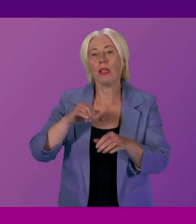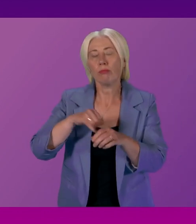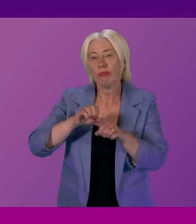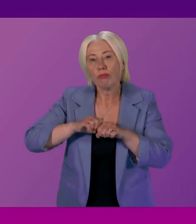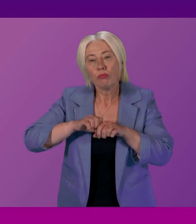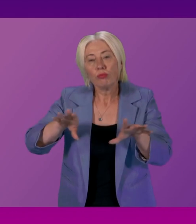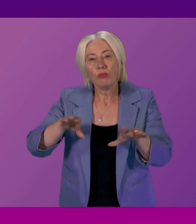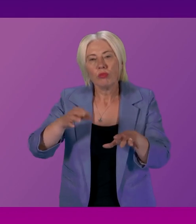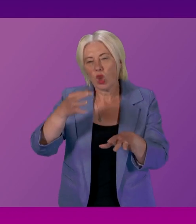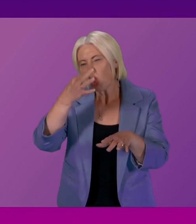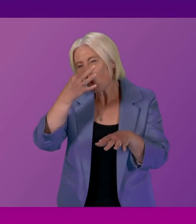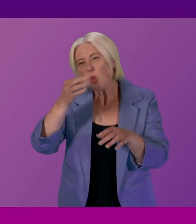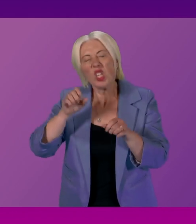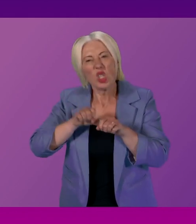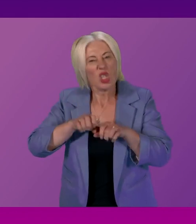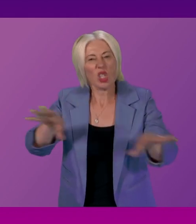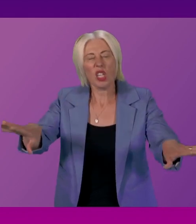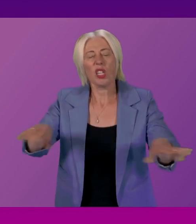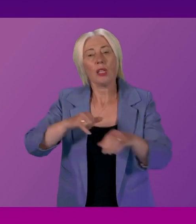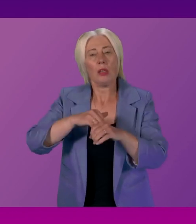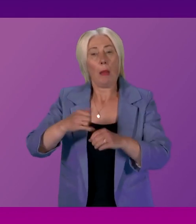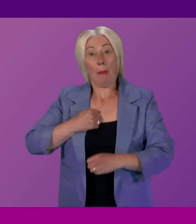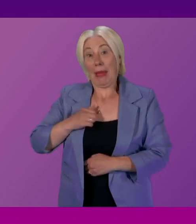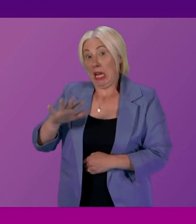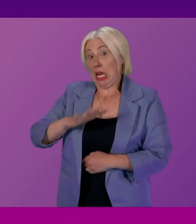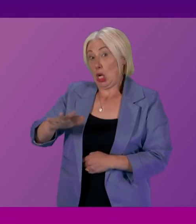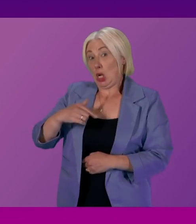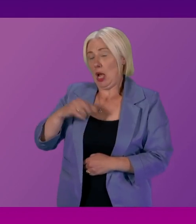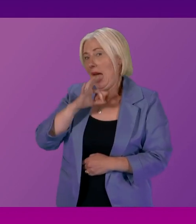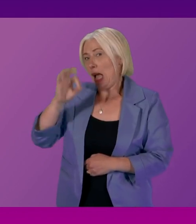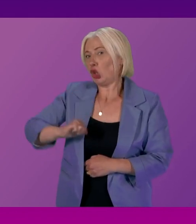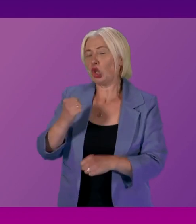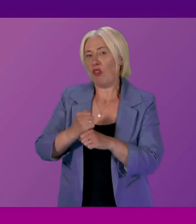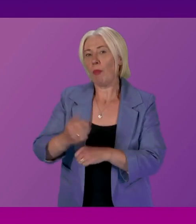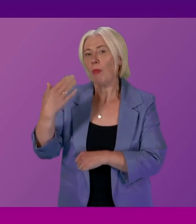in the Water of Leith in my region, and have asked the Scottish Government for a meeting.